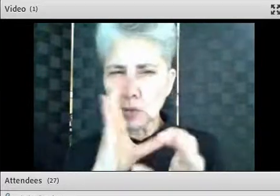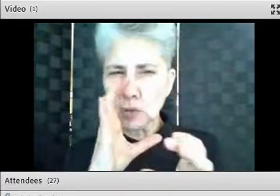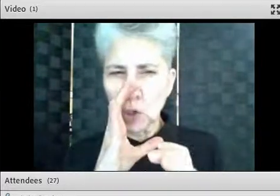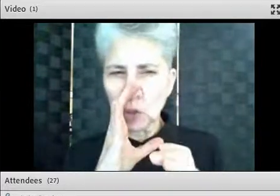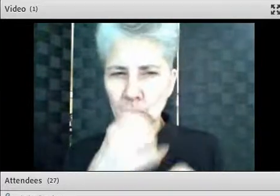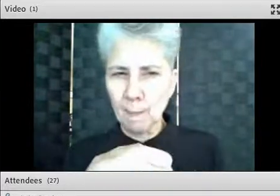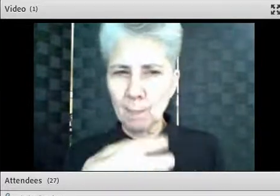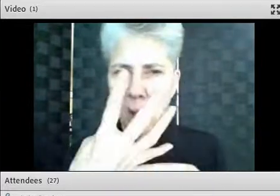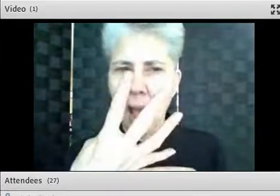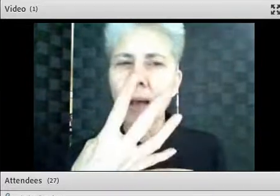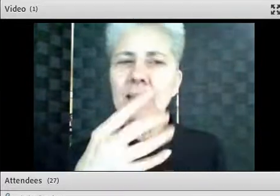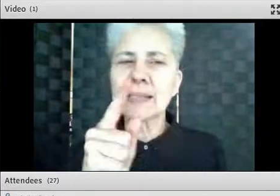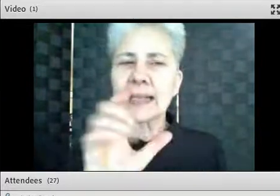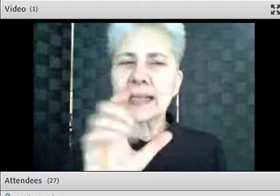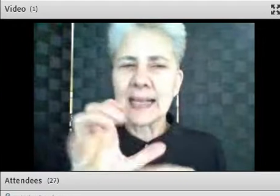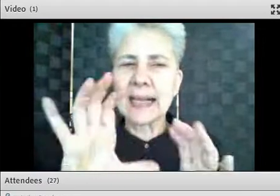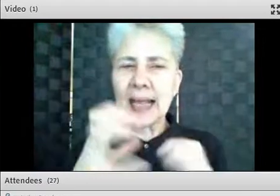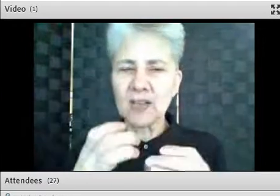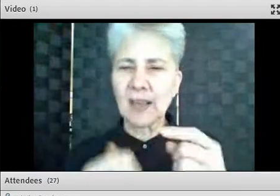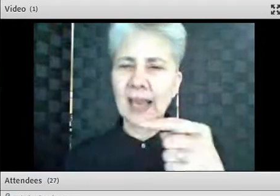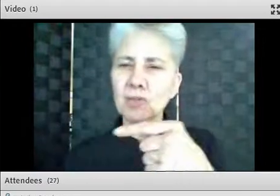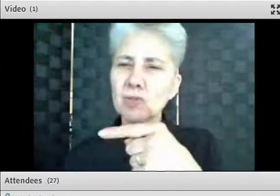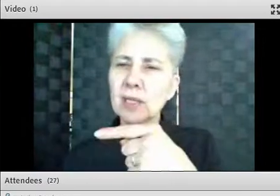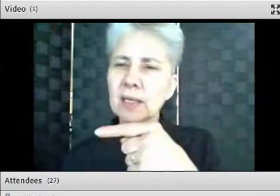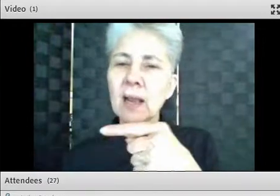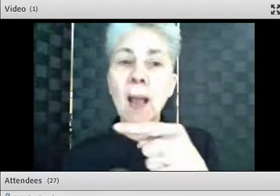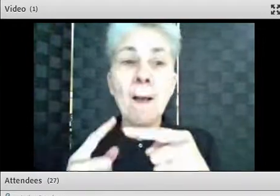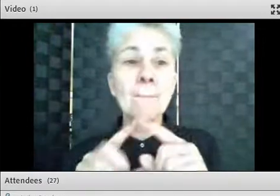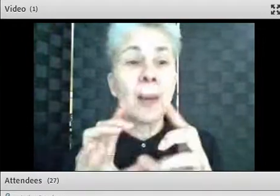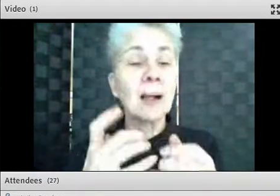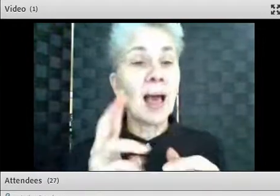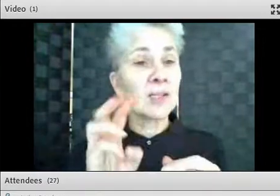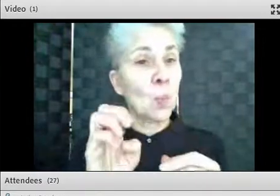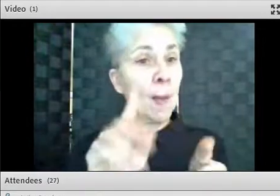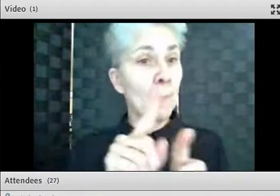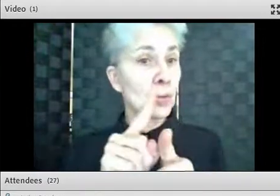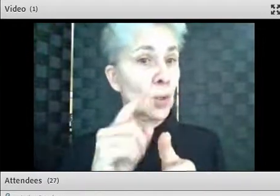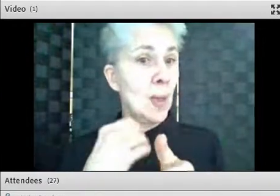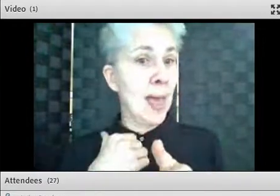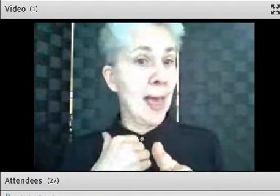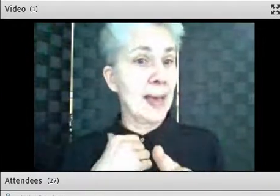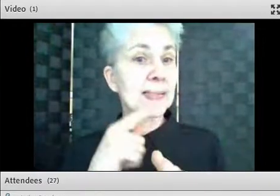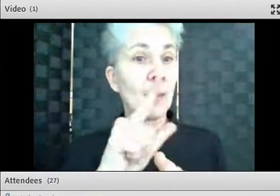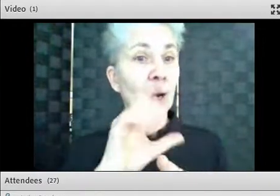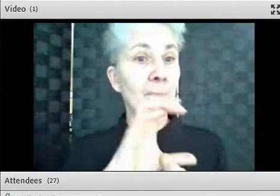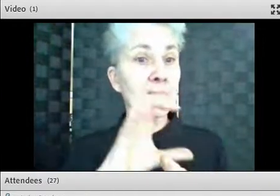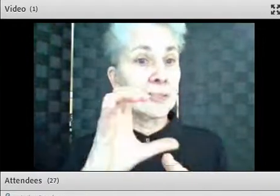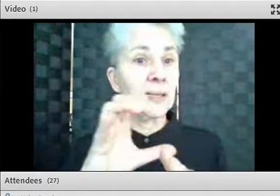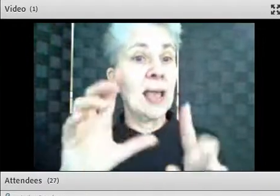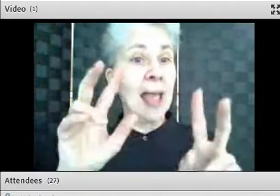and browse the LC classification schedules, but this ClassWeb also has Library of Congress subject headings,